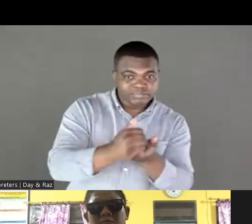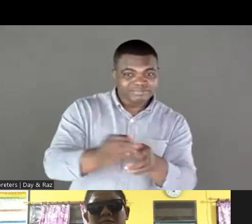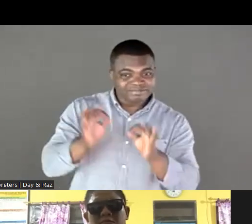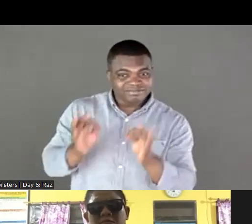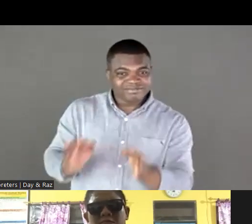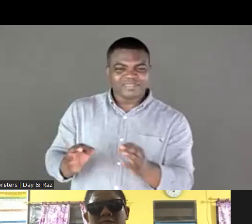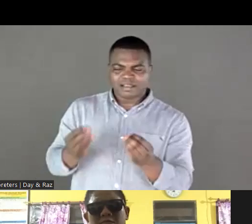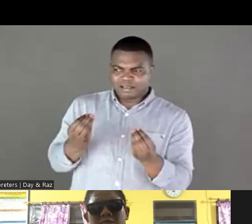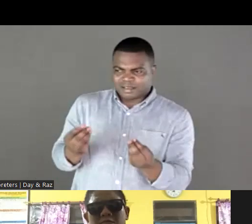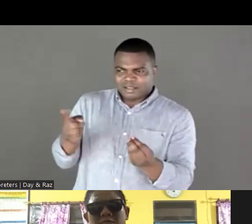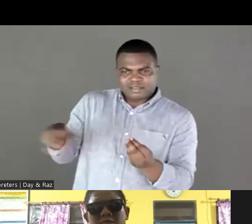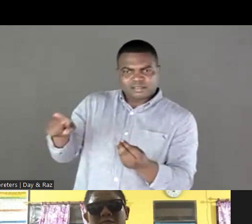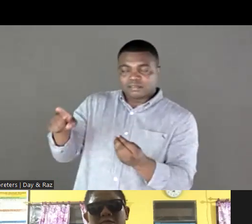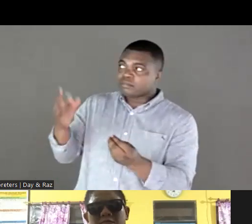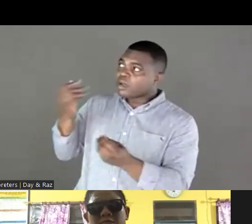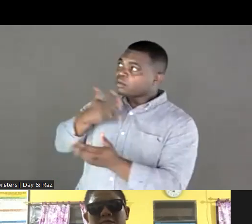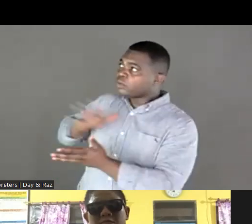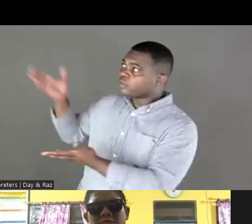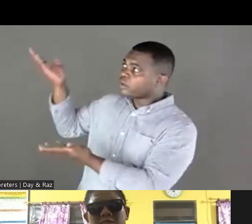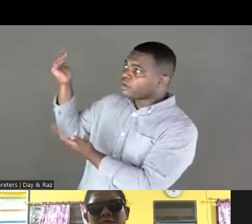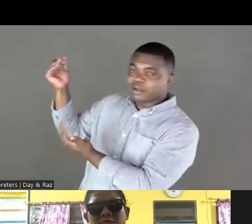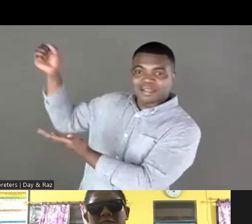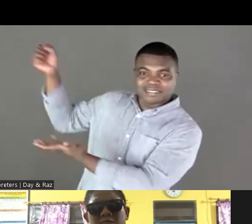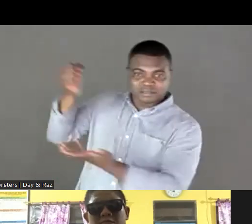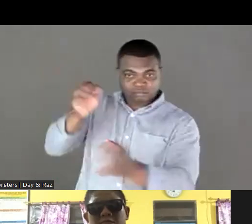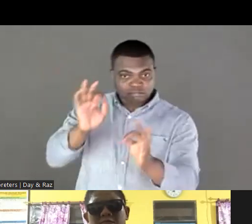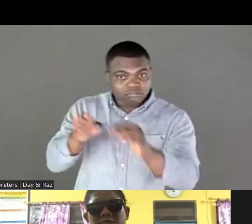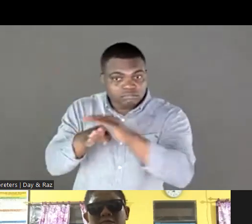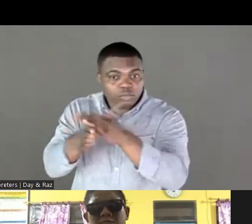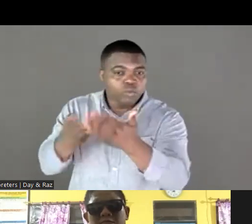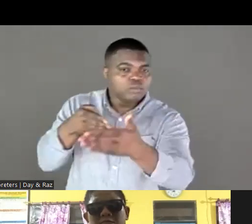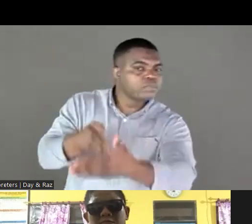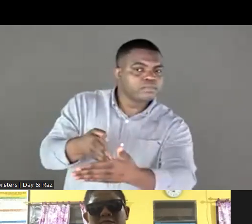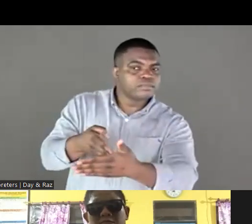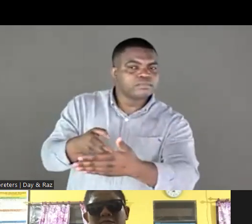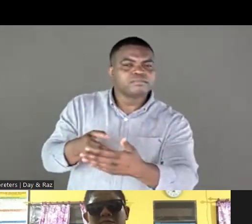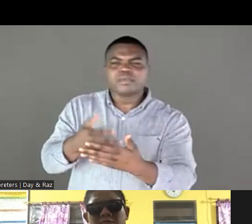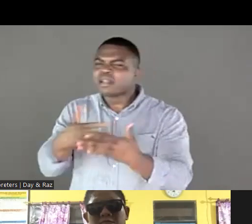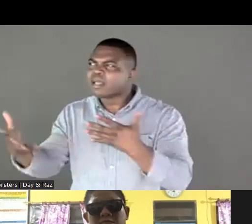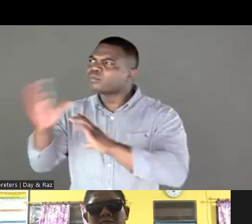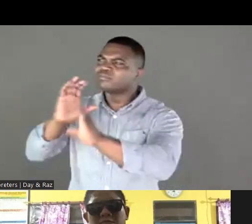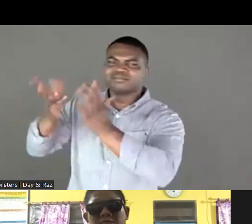investments by humanitarian agencies including earmarked funding, that it's included with